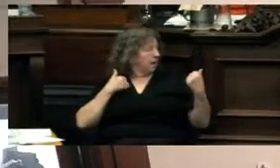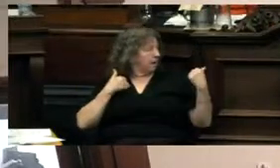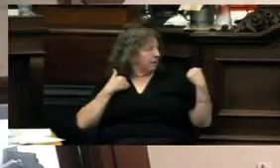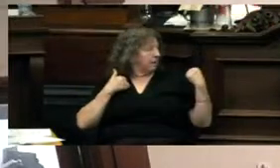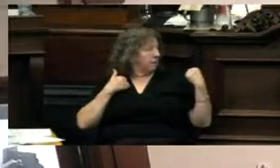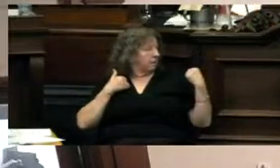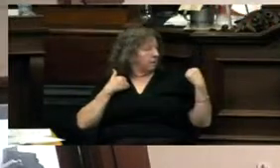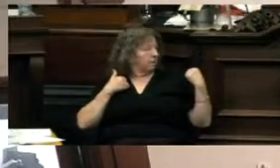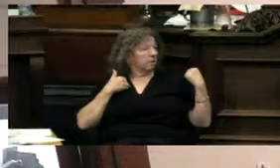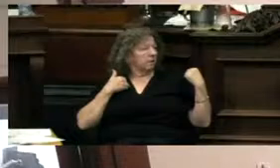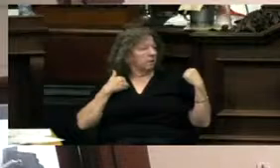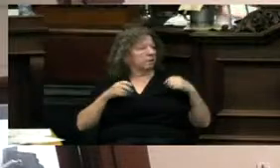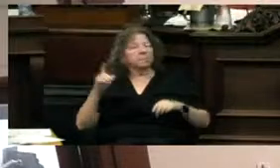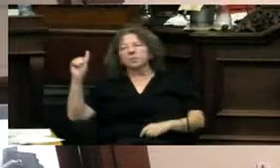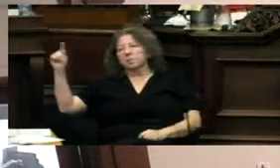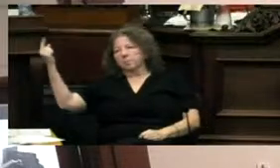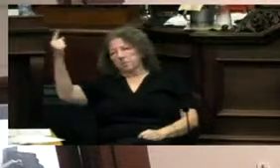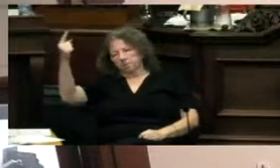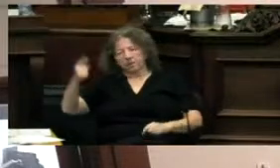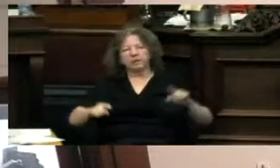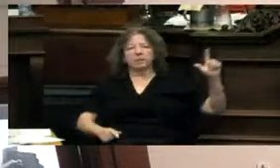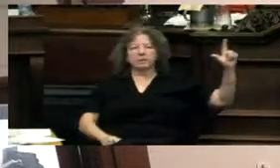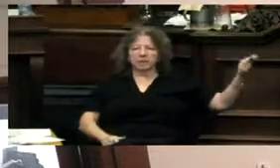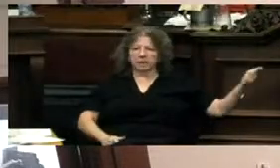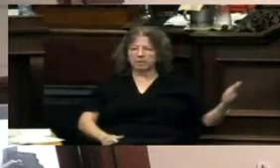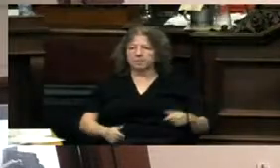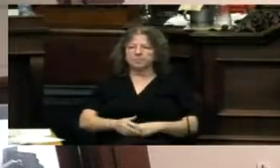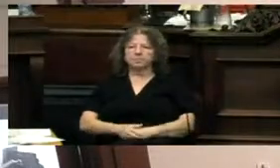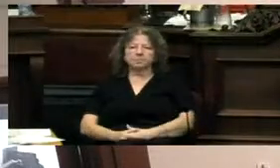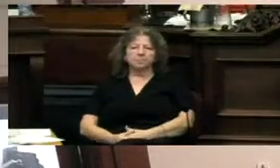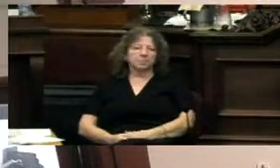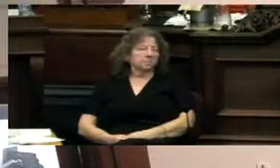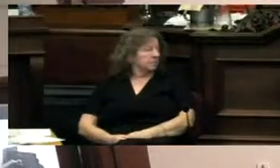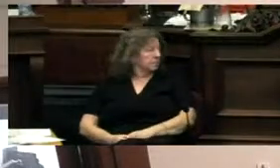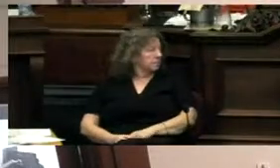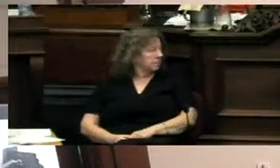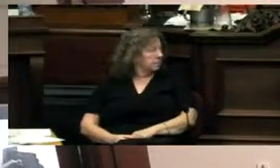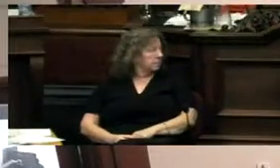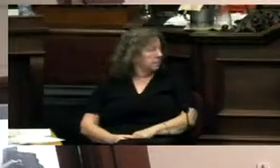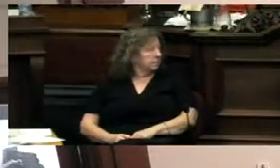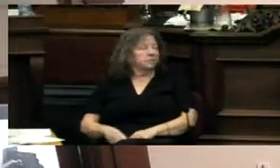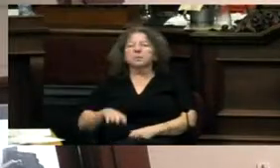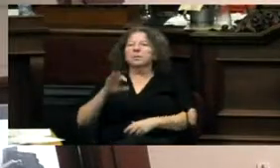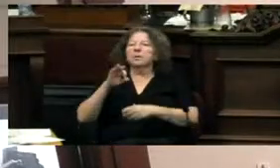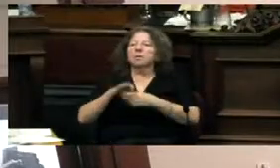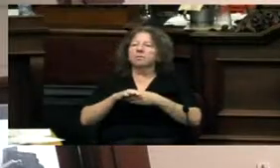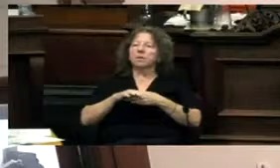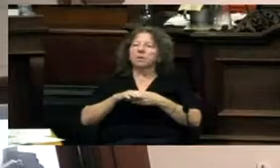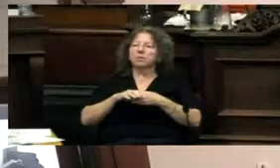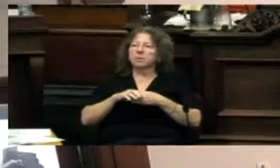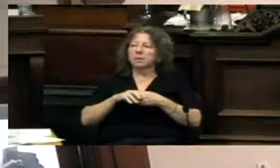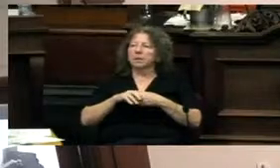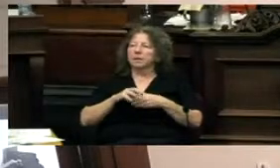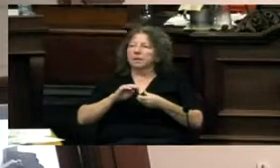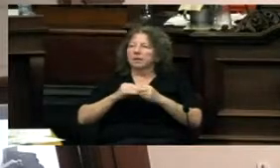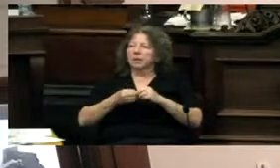Oh, we had a motion. Did we have a motion and a second on the item. Let's just move it. It's